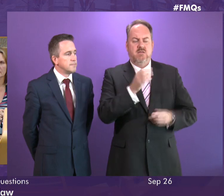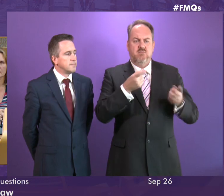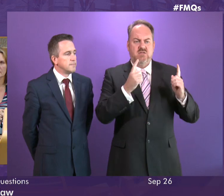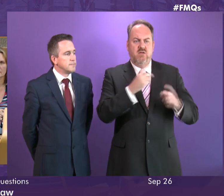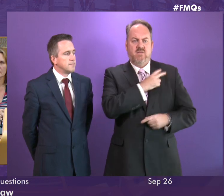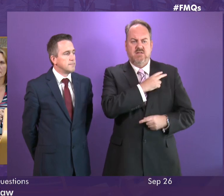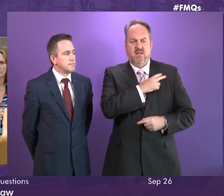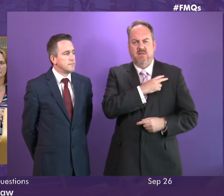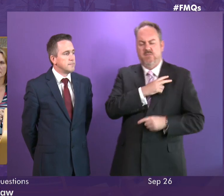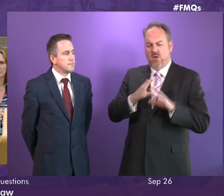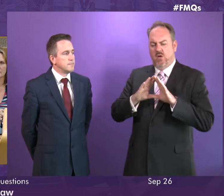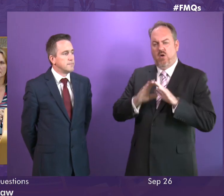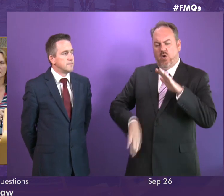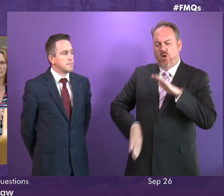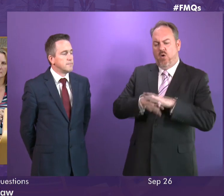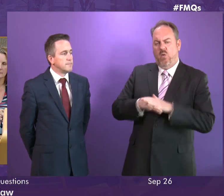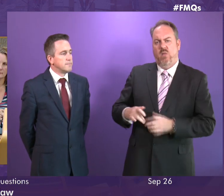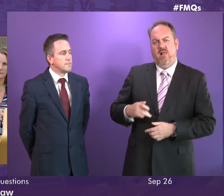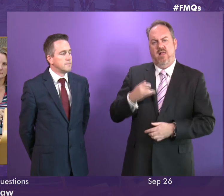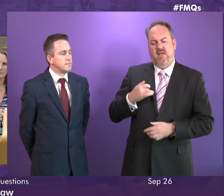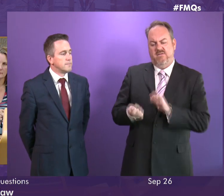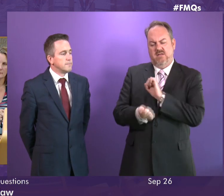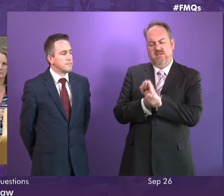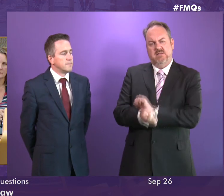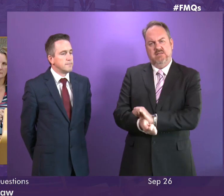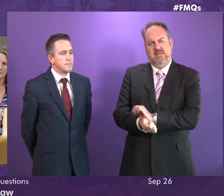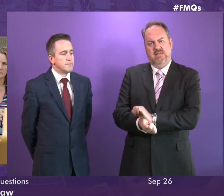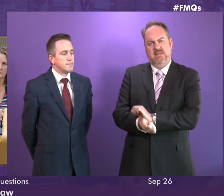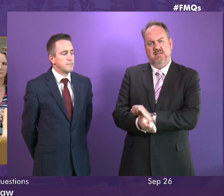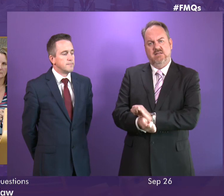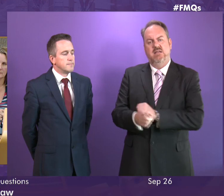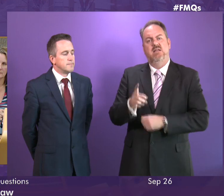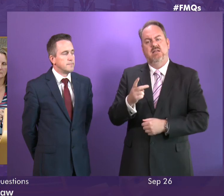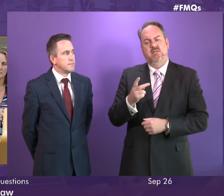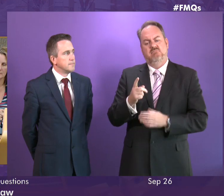plans to introduce whole-life custody. In February 2017, Nicola Sturgeon said that she